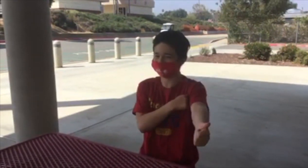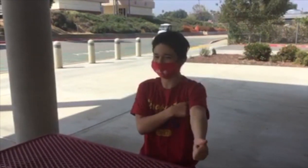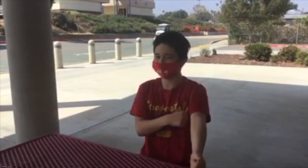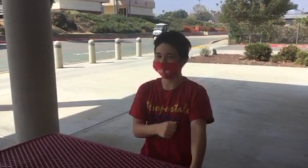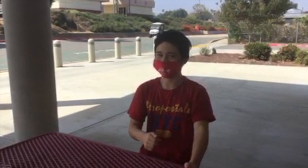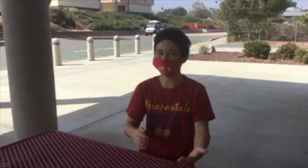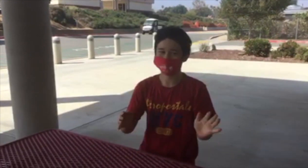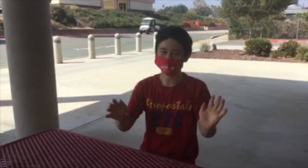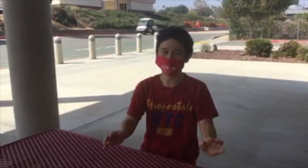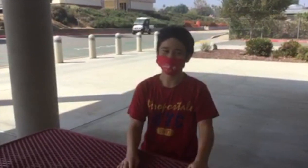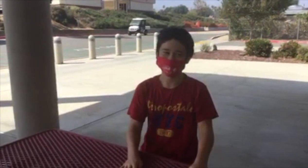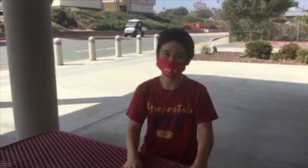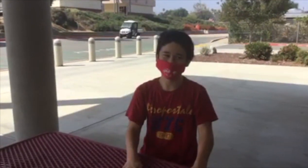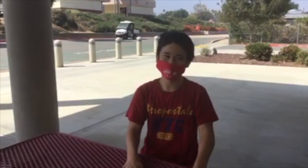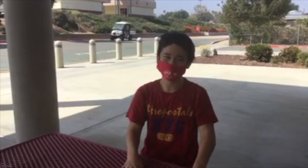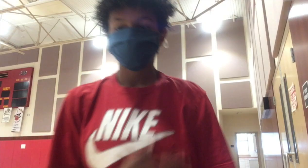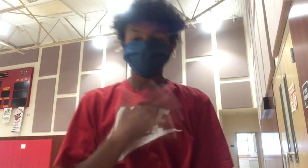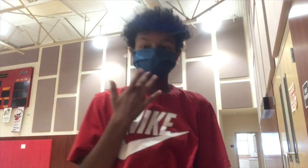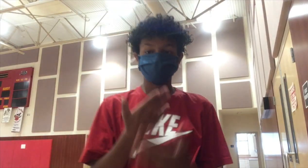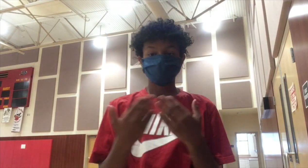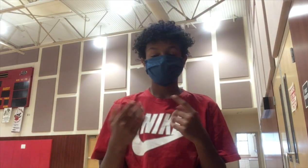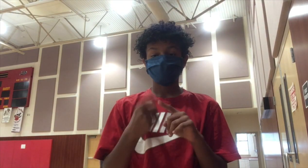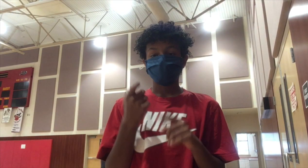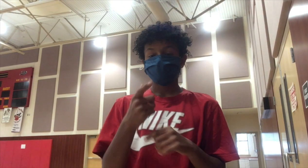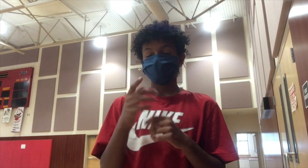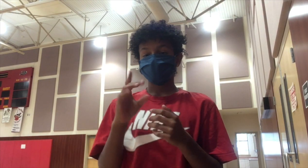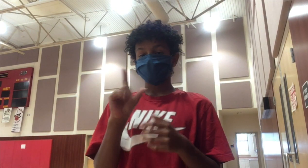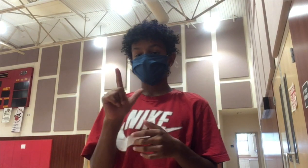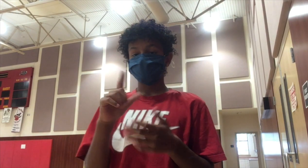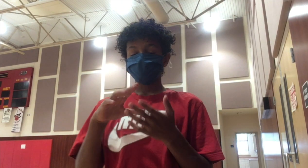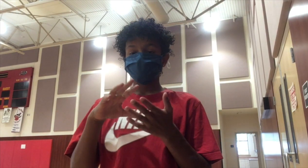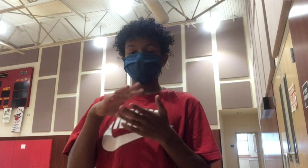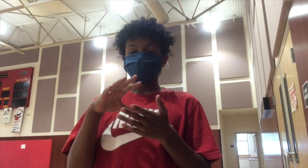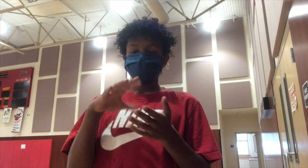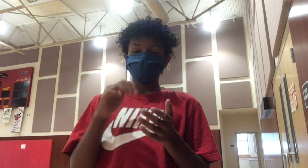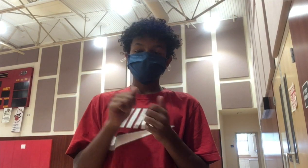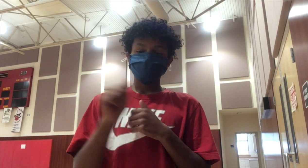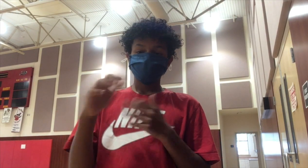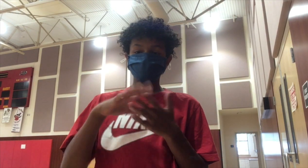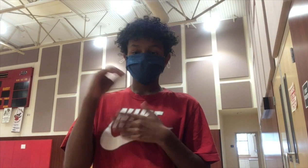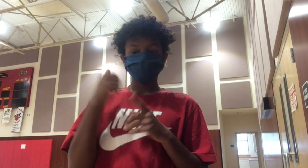Is passing my reading. Everything part about distance learning.